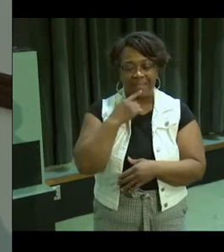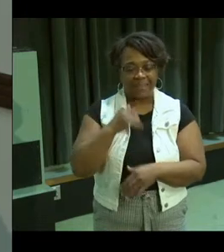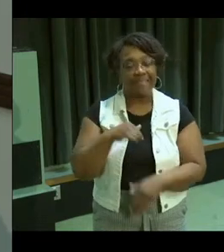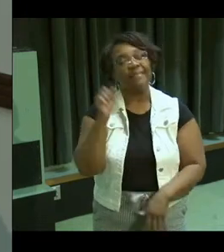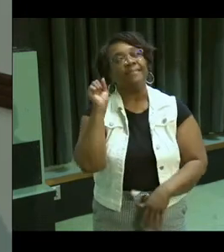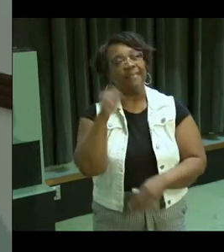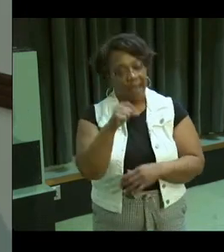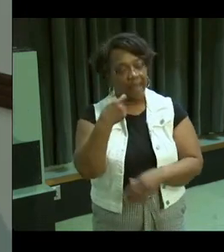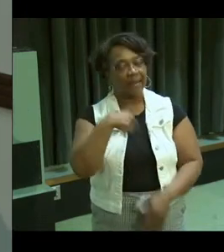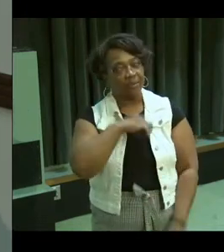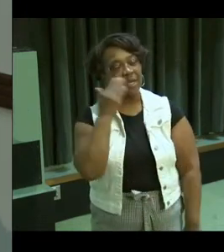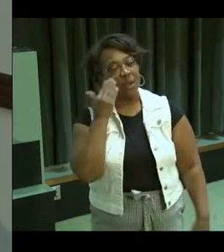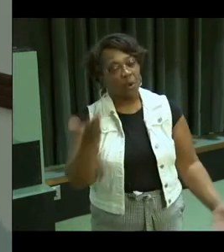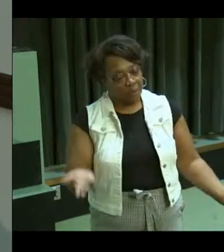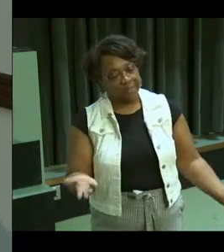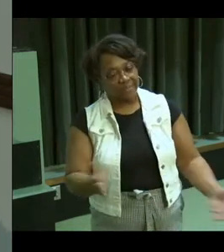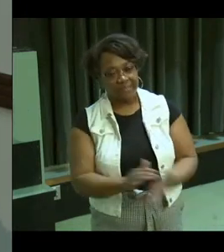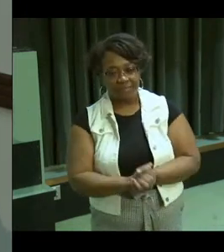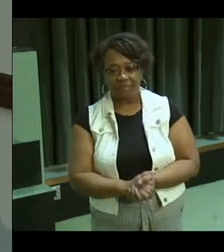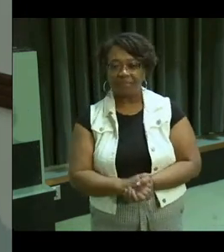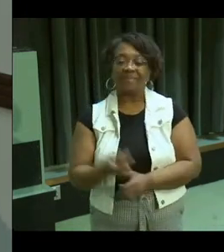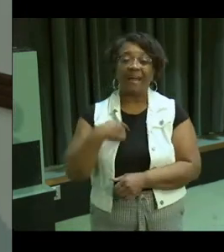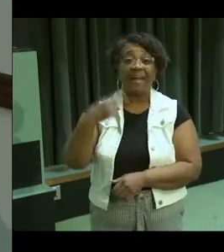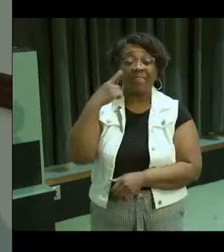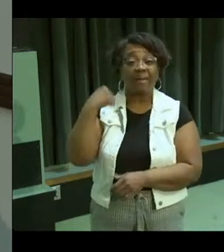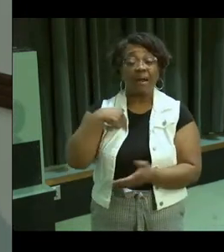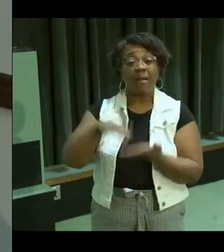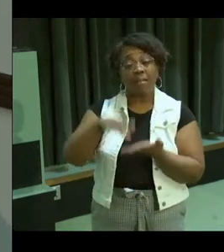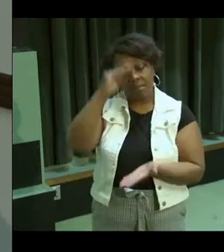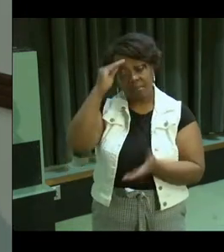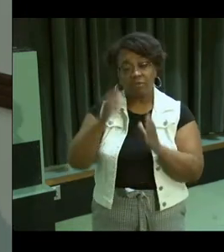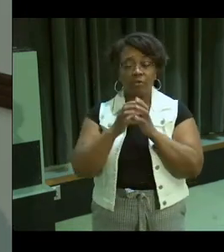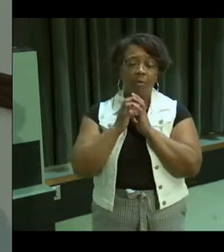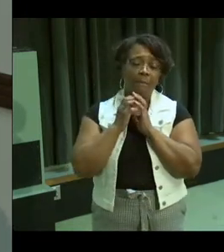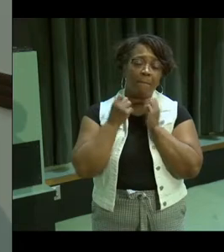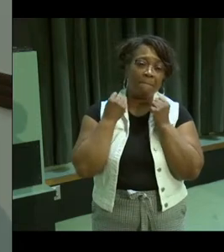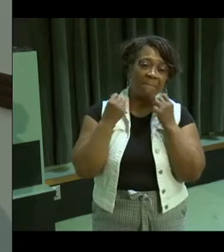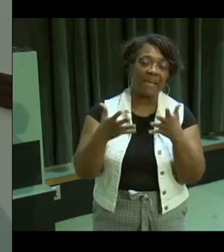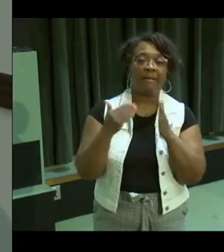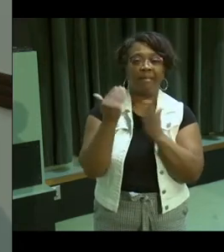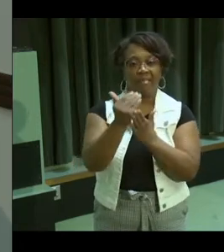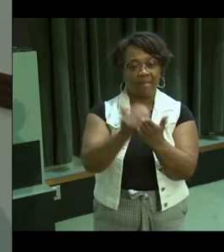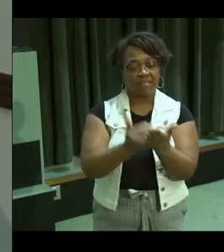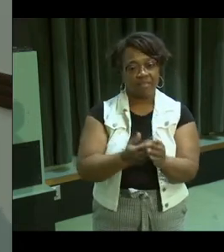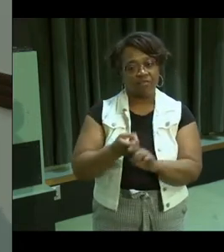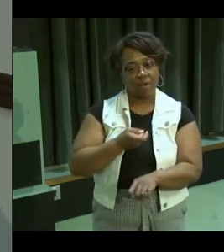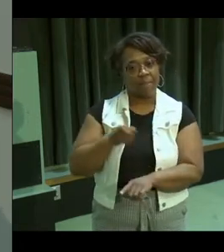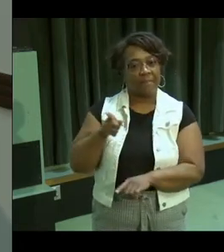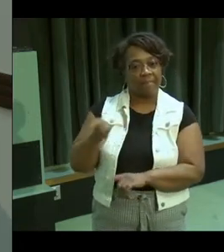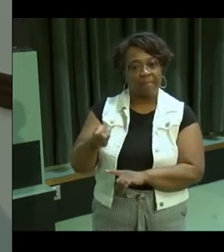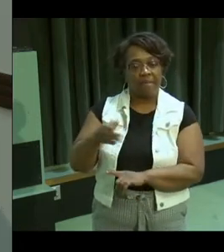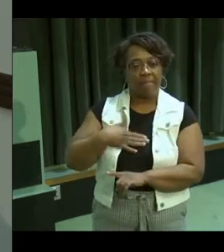know, and I think that while I